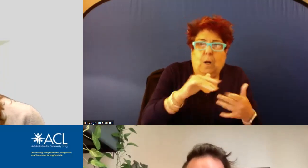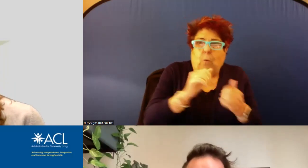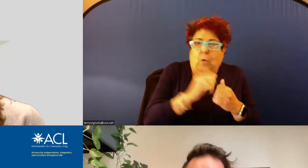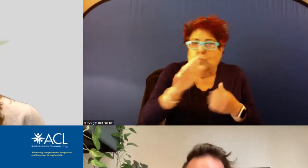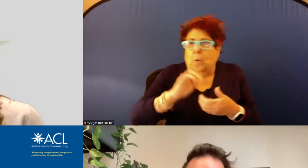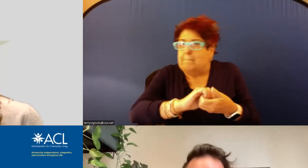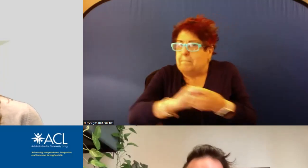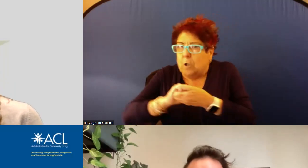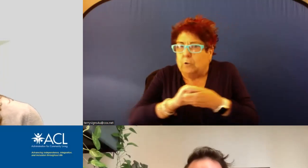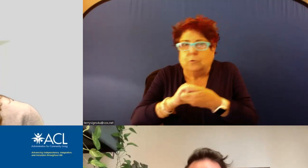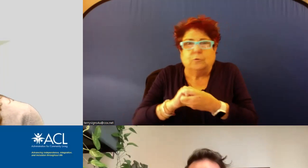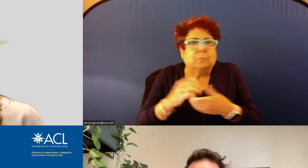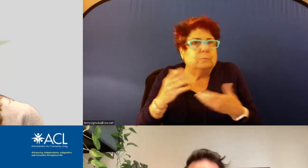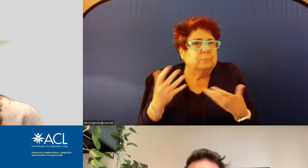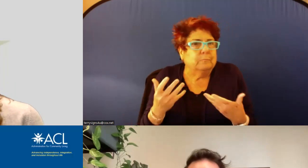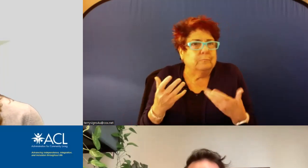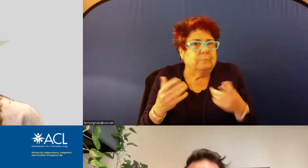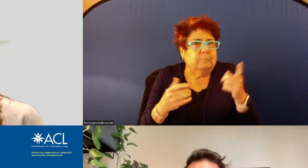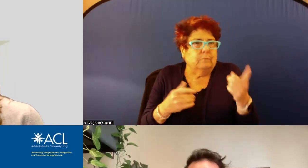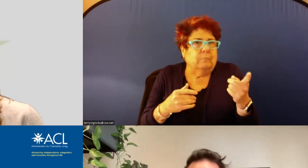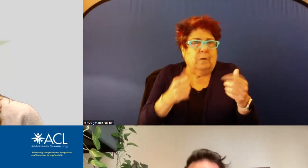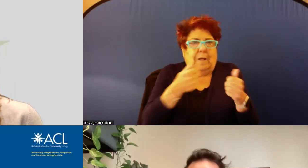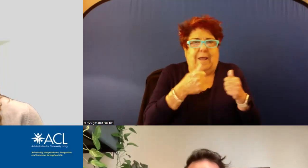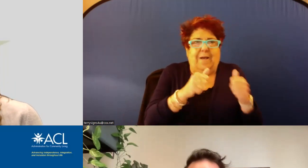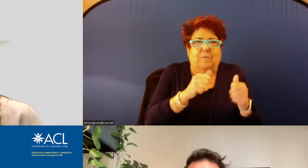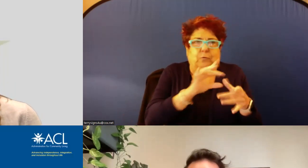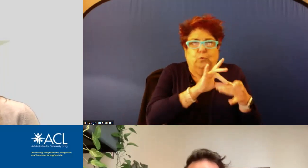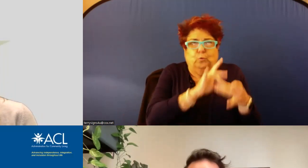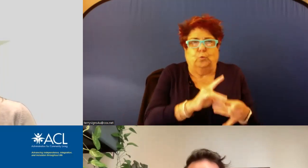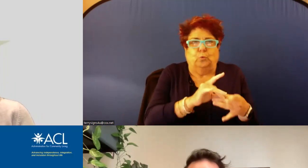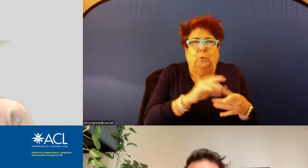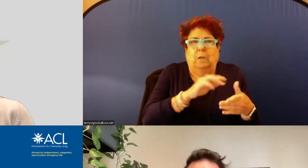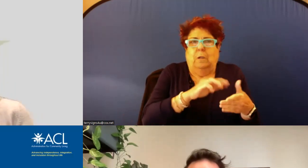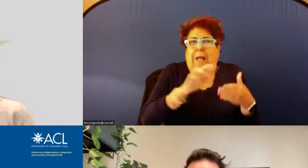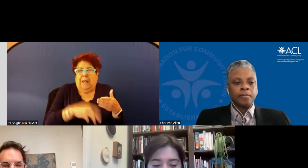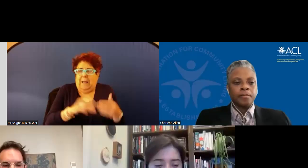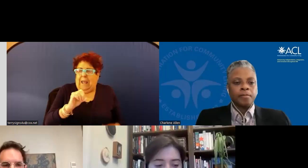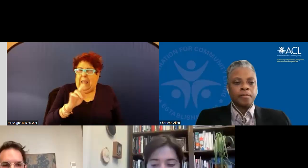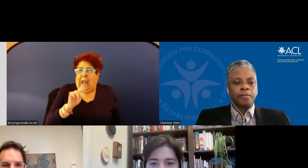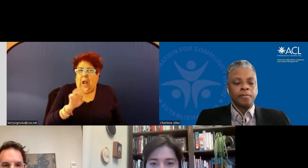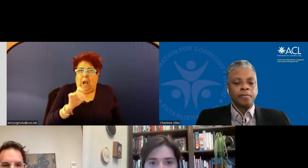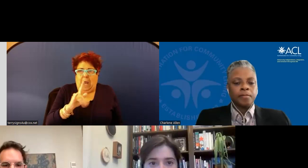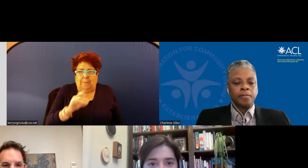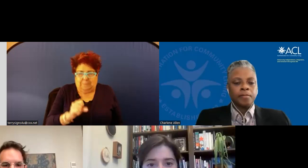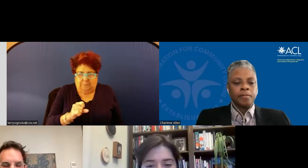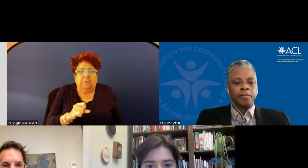We use in efforts to outcomes database we have been able to customize to both the housing intervention